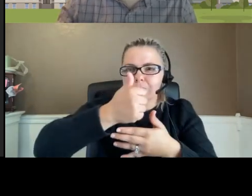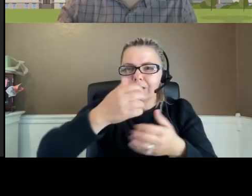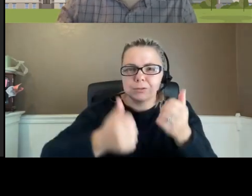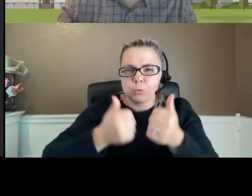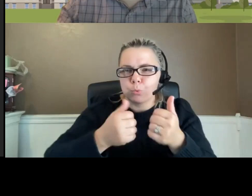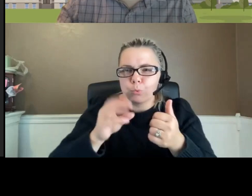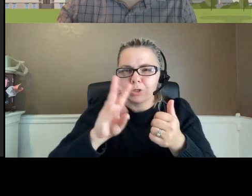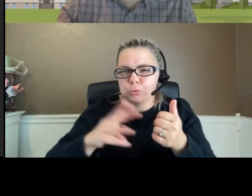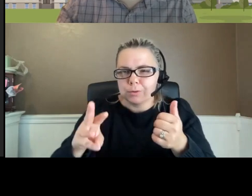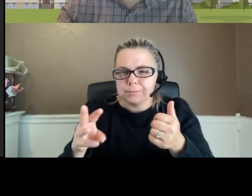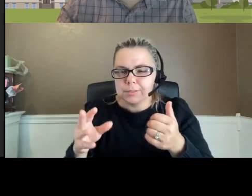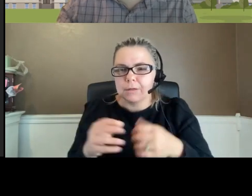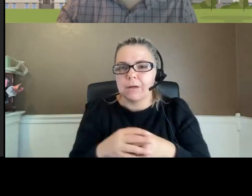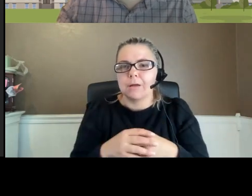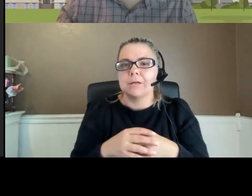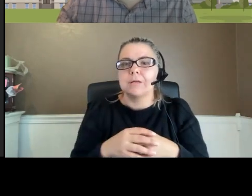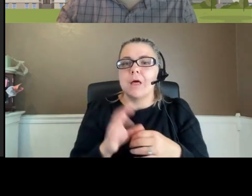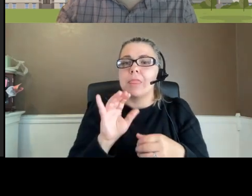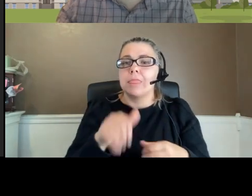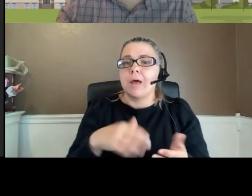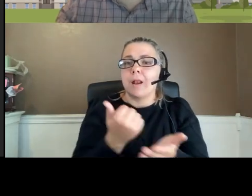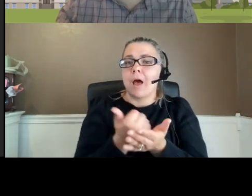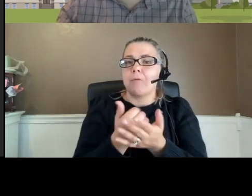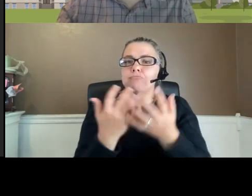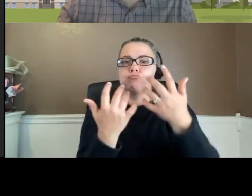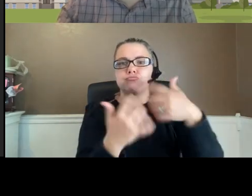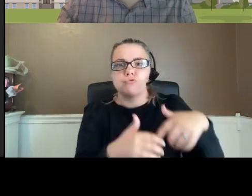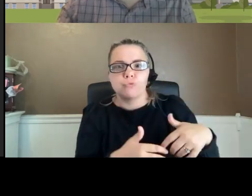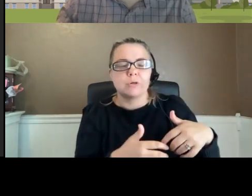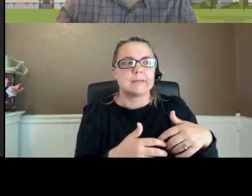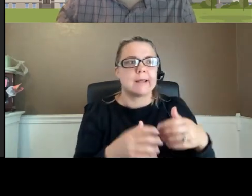influenced by priorities in which things are going to be remediated first. You want to